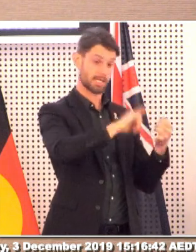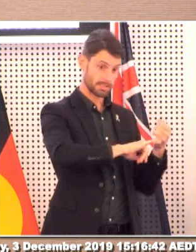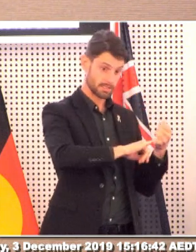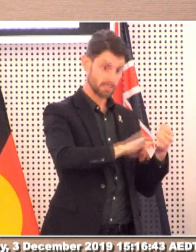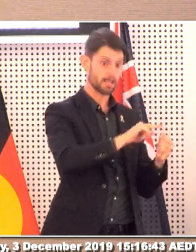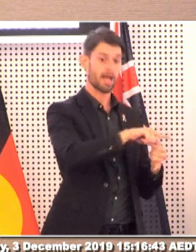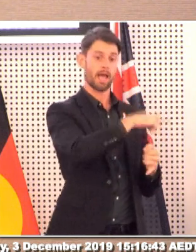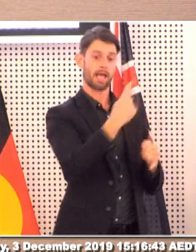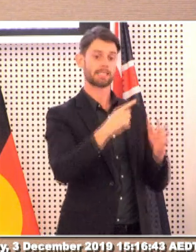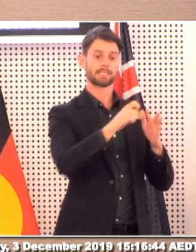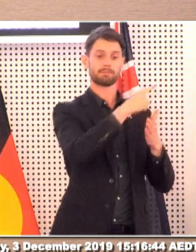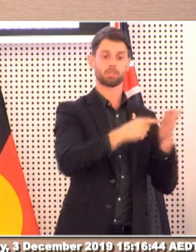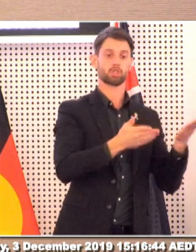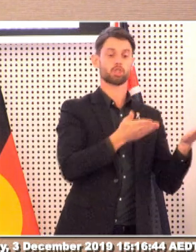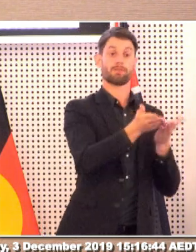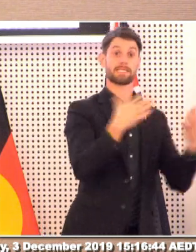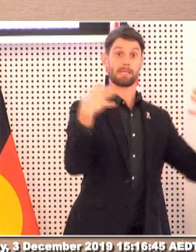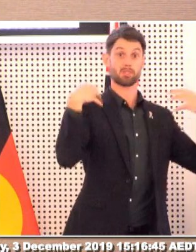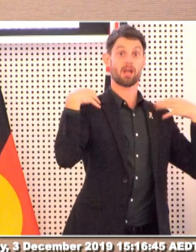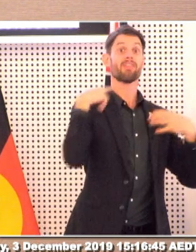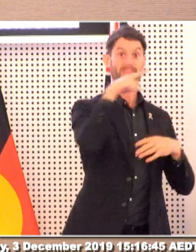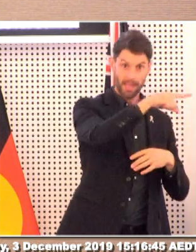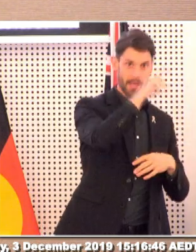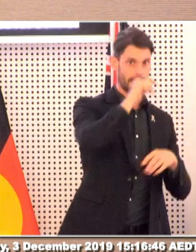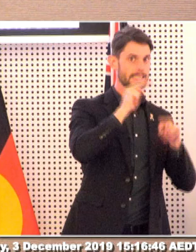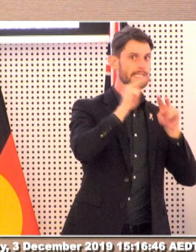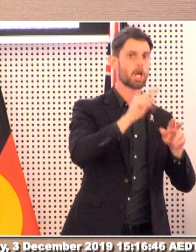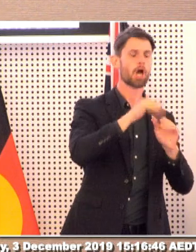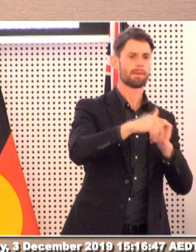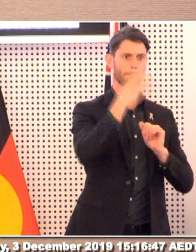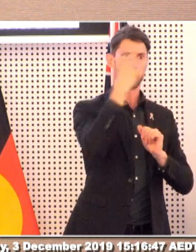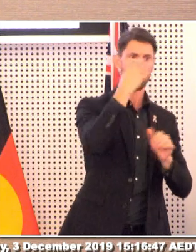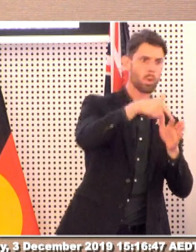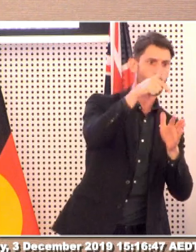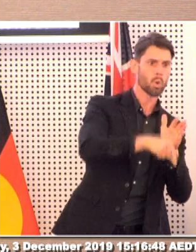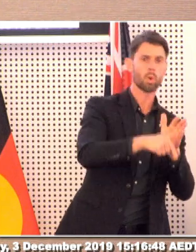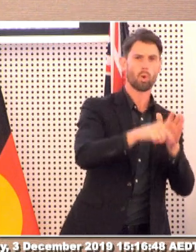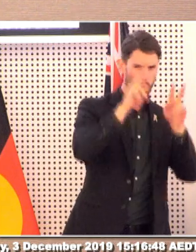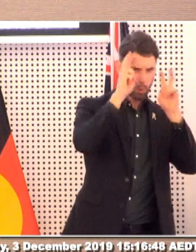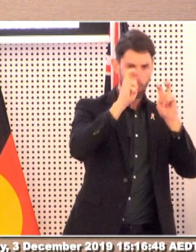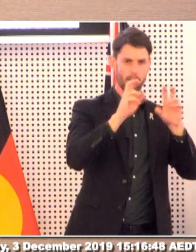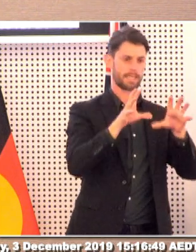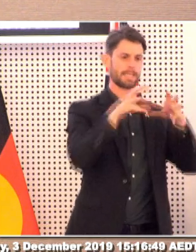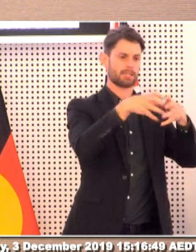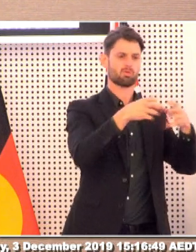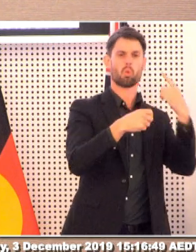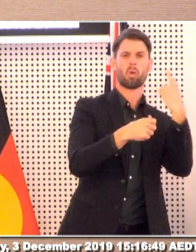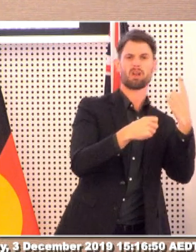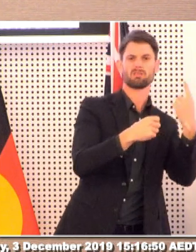category 1 or reportable incidents and now the Safeguarding Commissioner will see